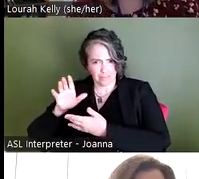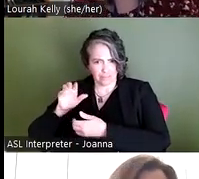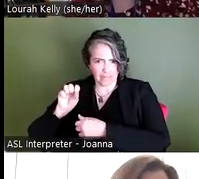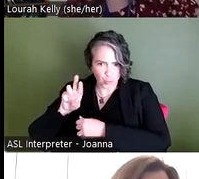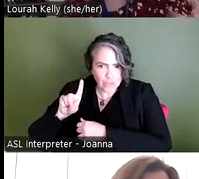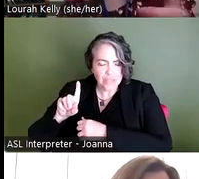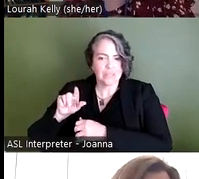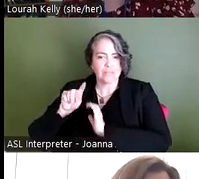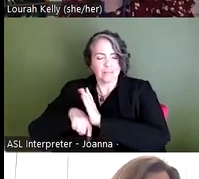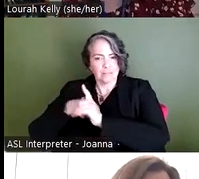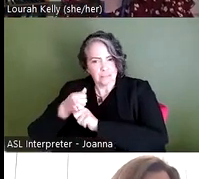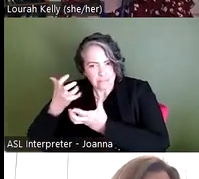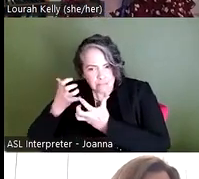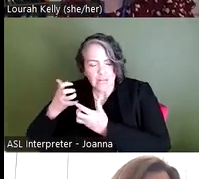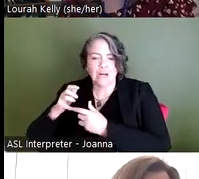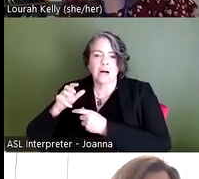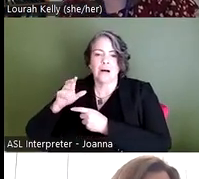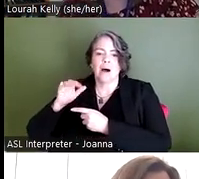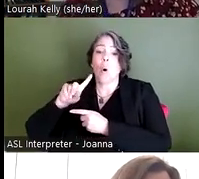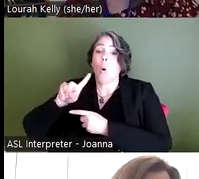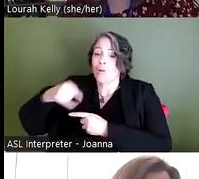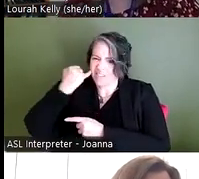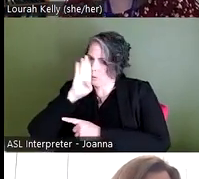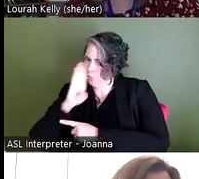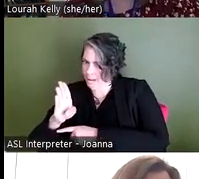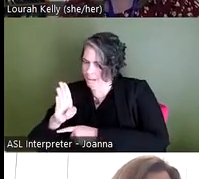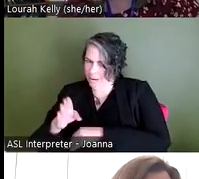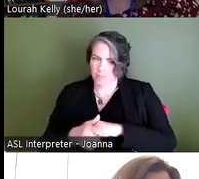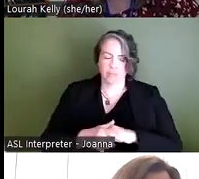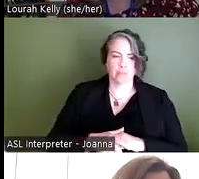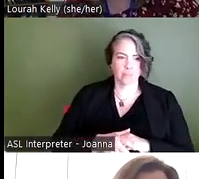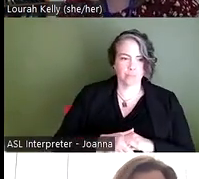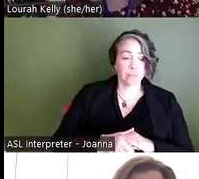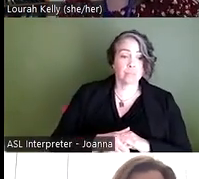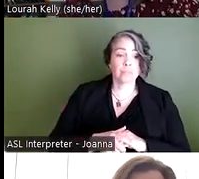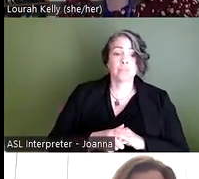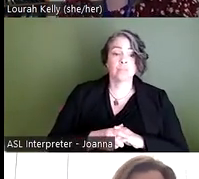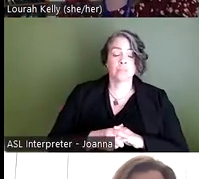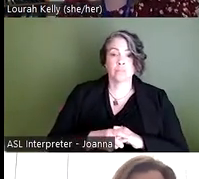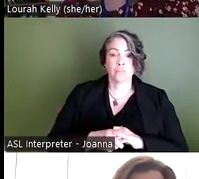And kind of the flip side - in no analyzes were folks who were heterosexual and either